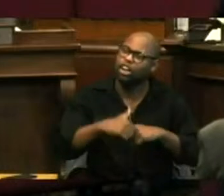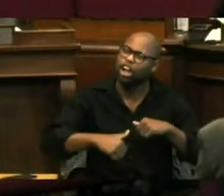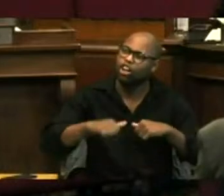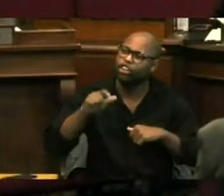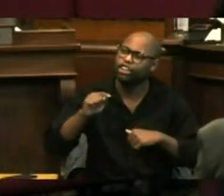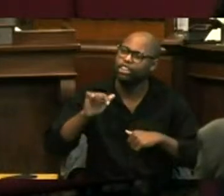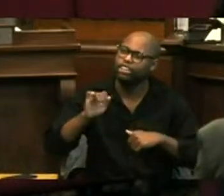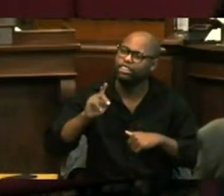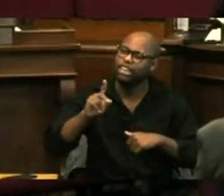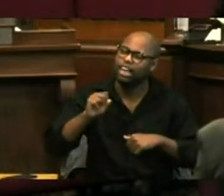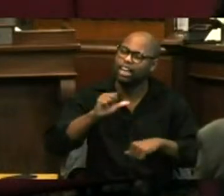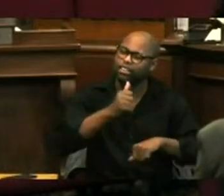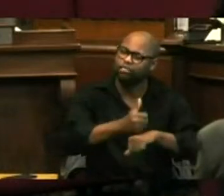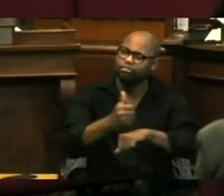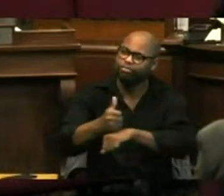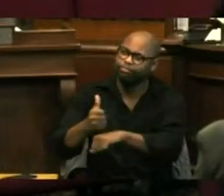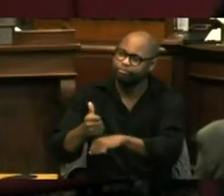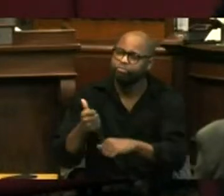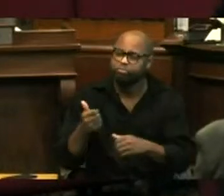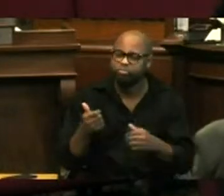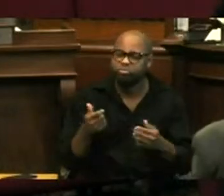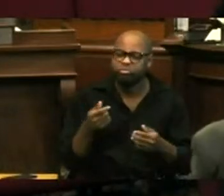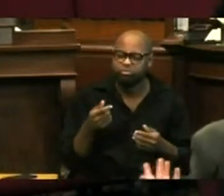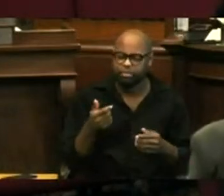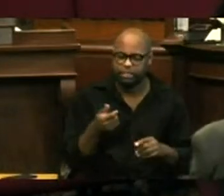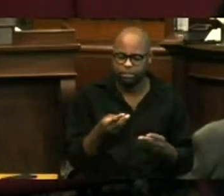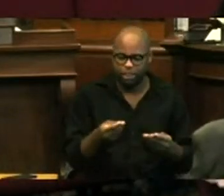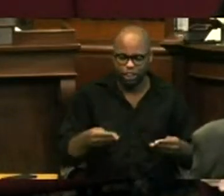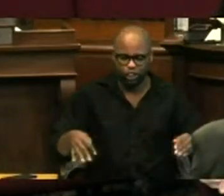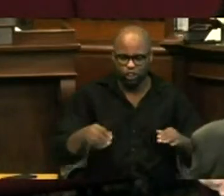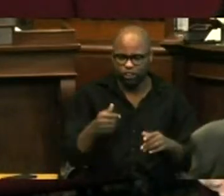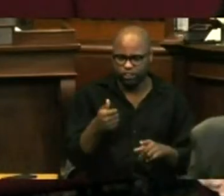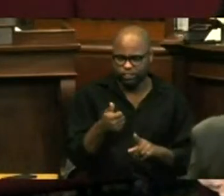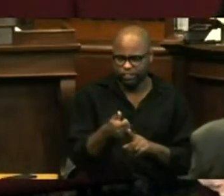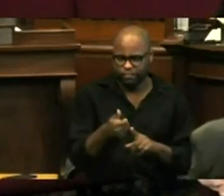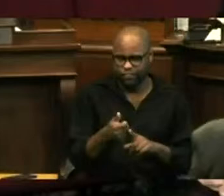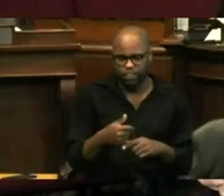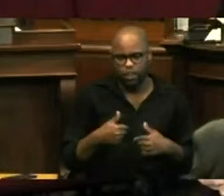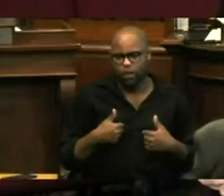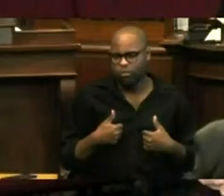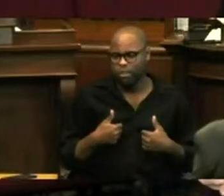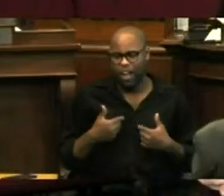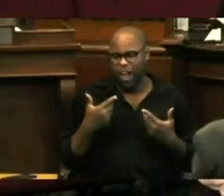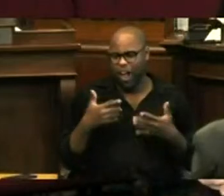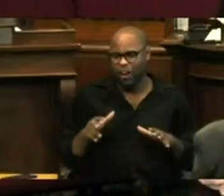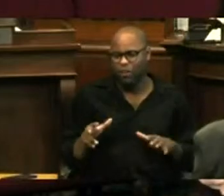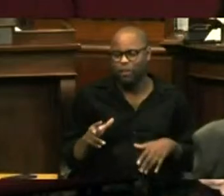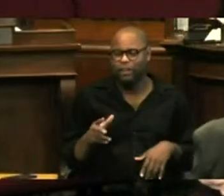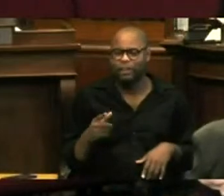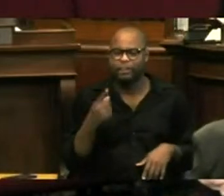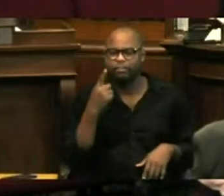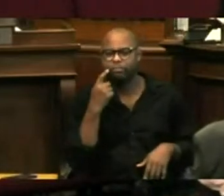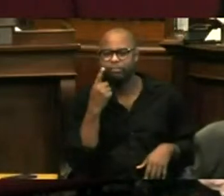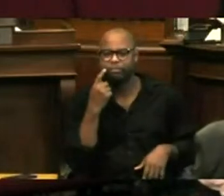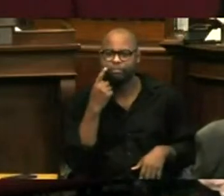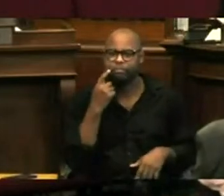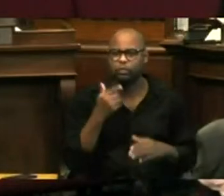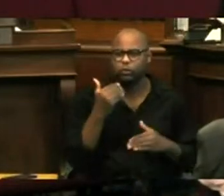what would be the most expensiv. I suspect Barrett Country tanks might be the most expensive.